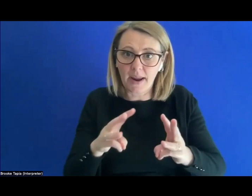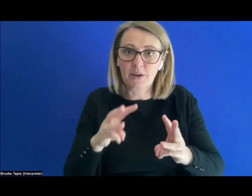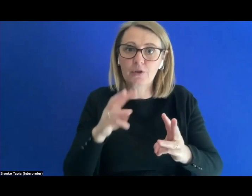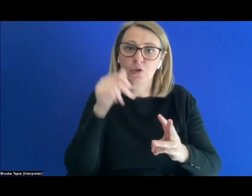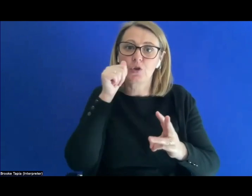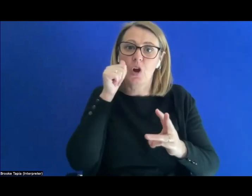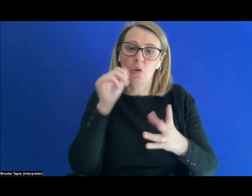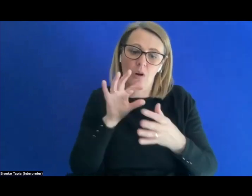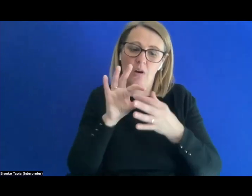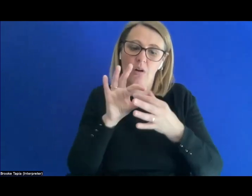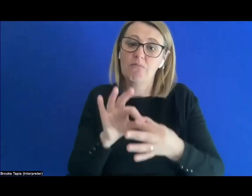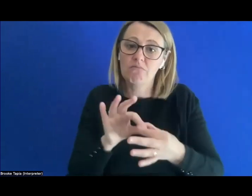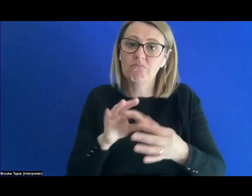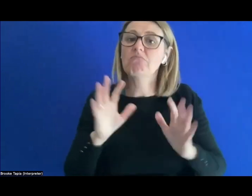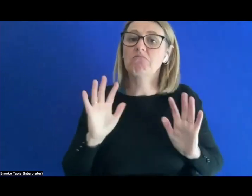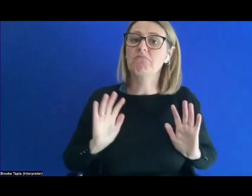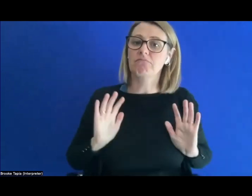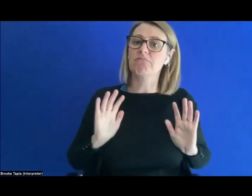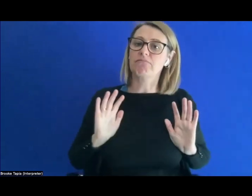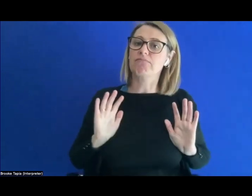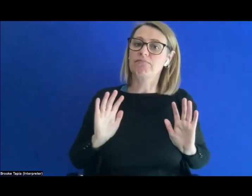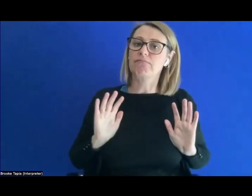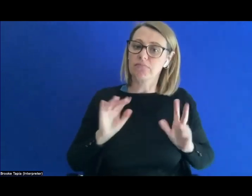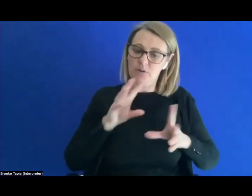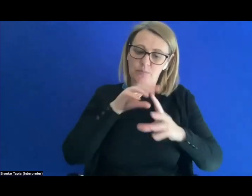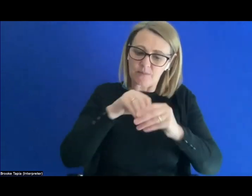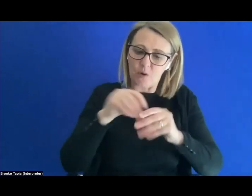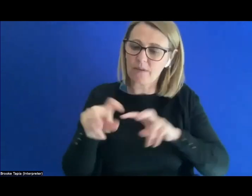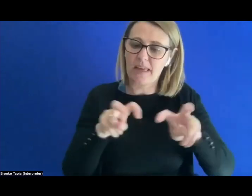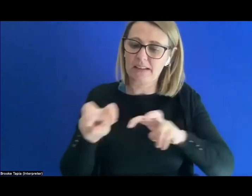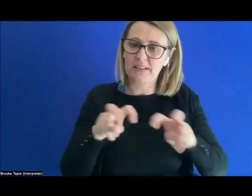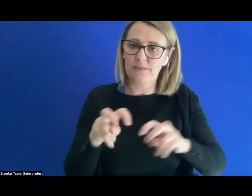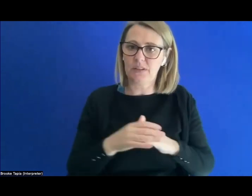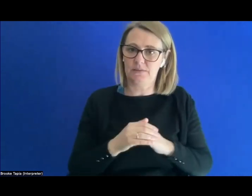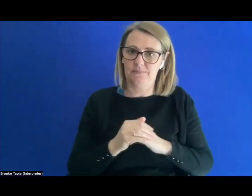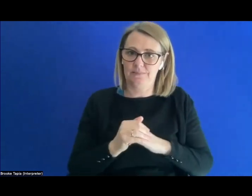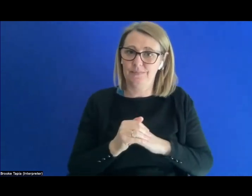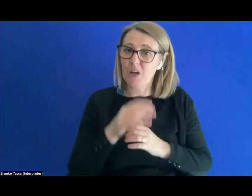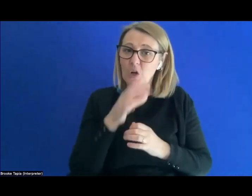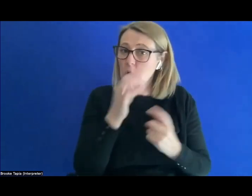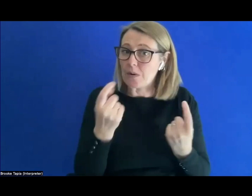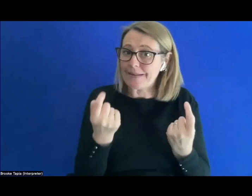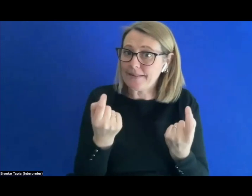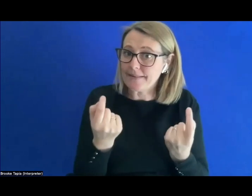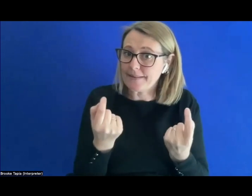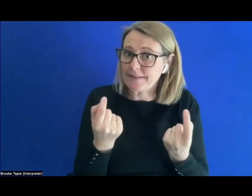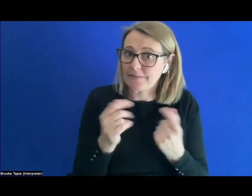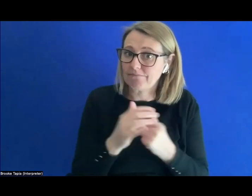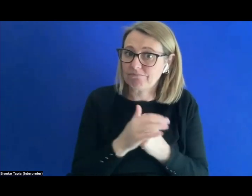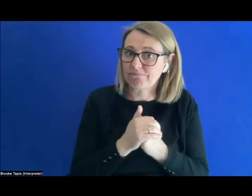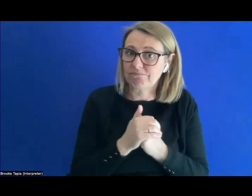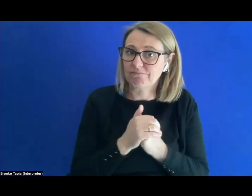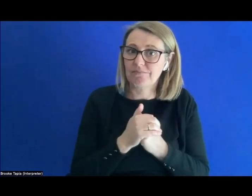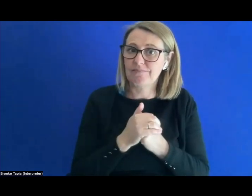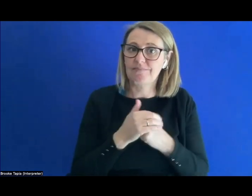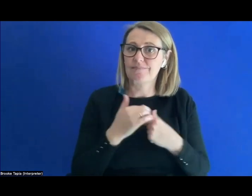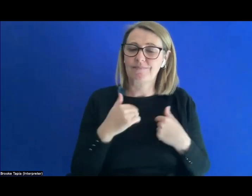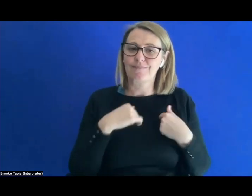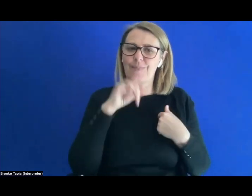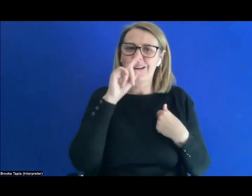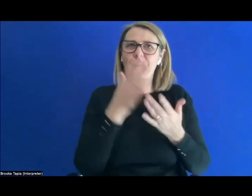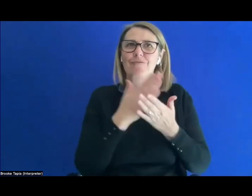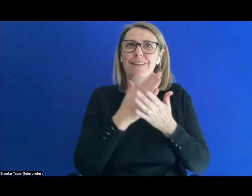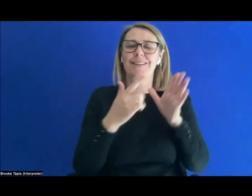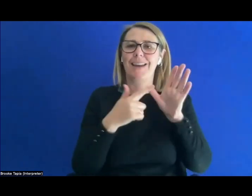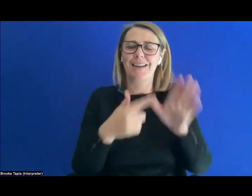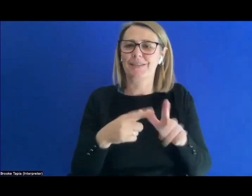to be part of that activity? This is not something that I cannot answer easily or quickly, but there